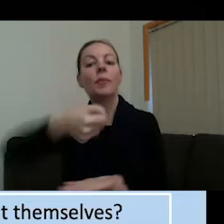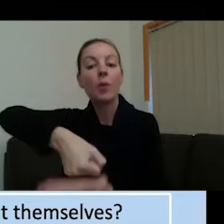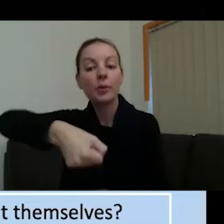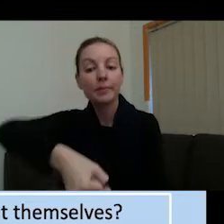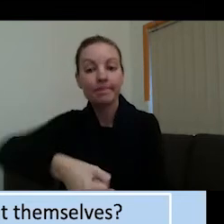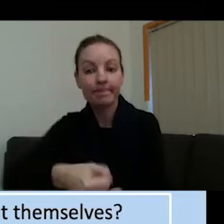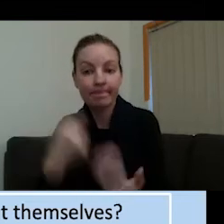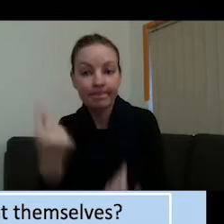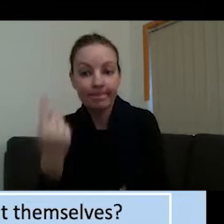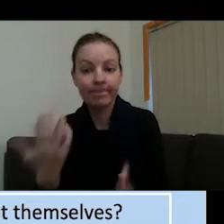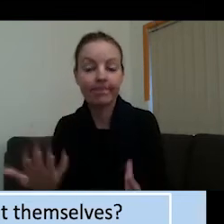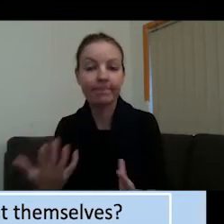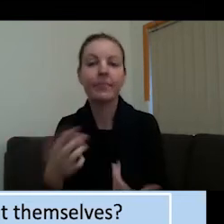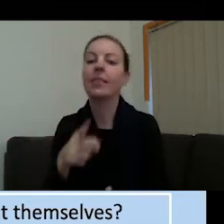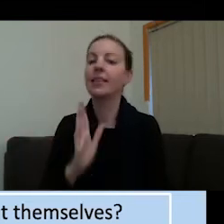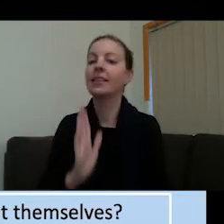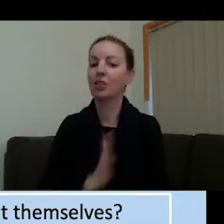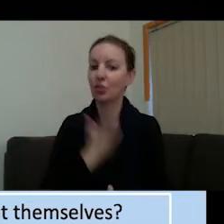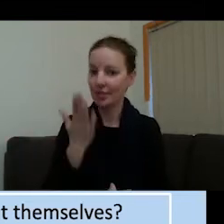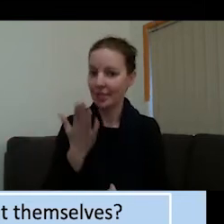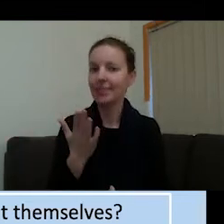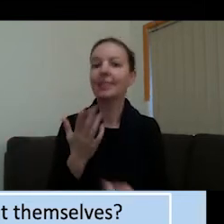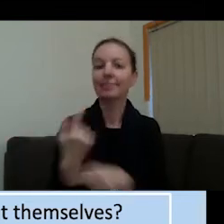This can be really interesting - a place to explore